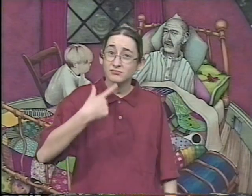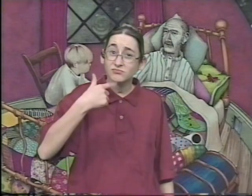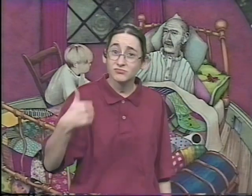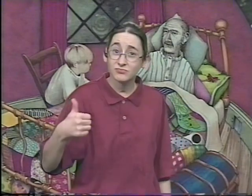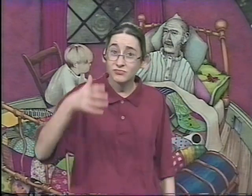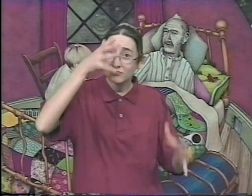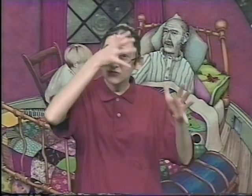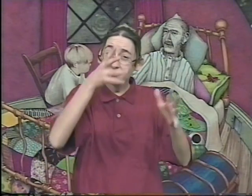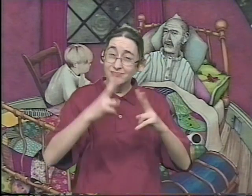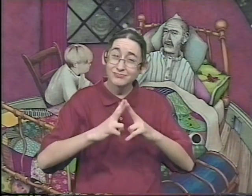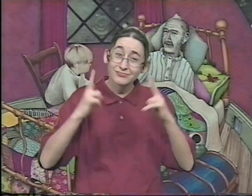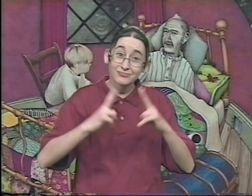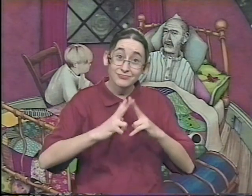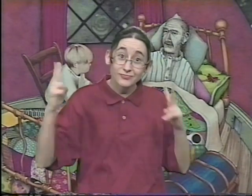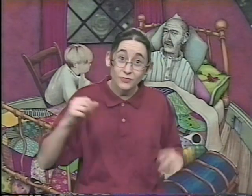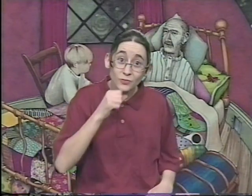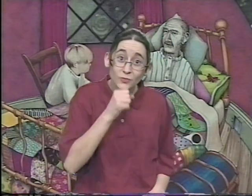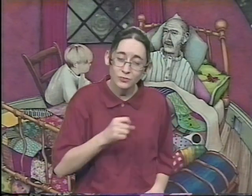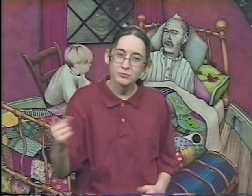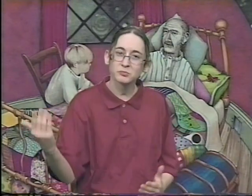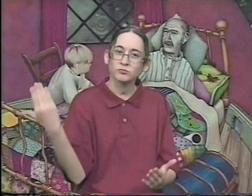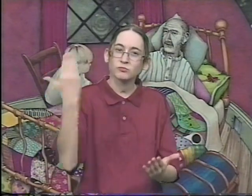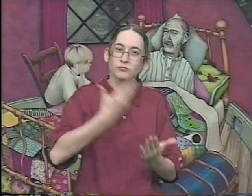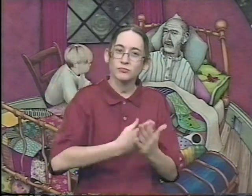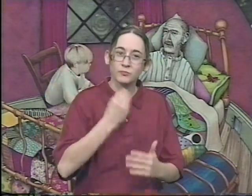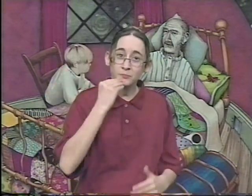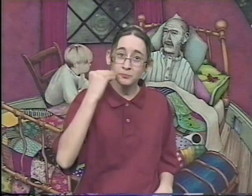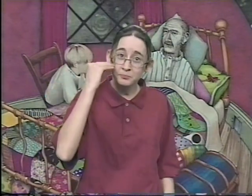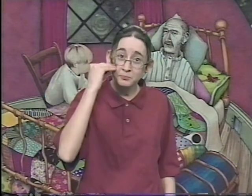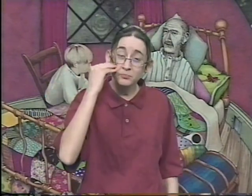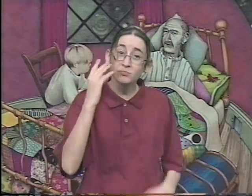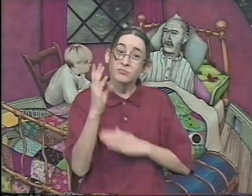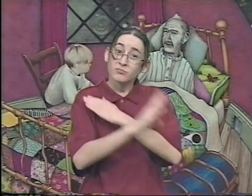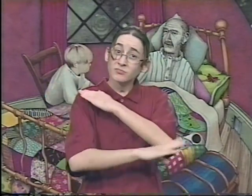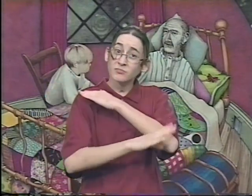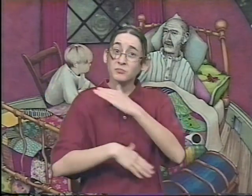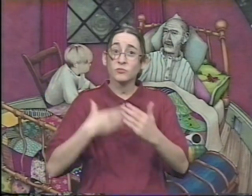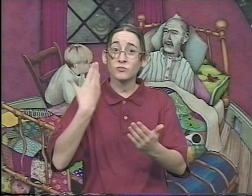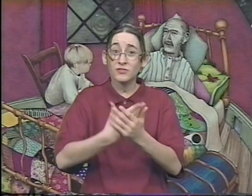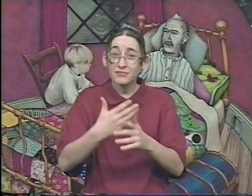When I was ten and Grandfather was very very old, he came home.